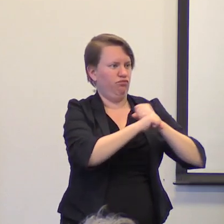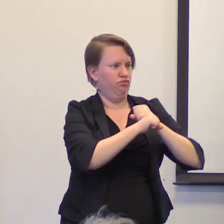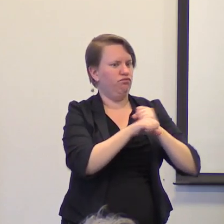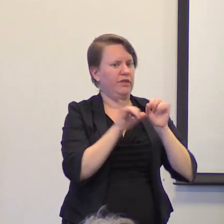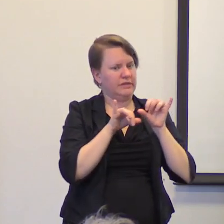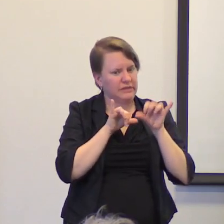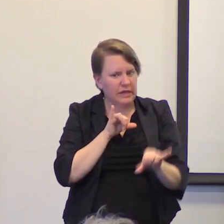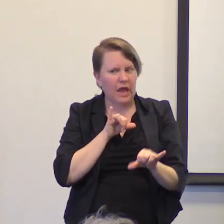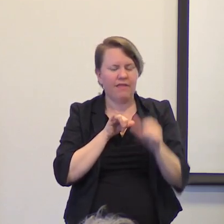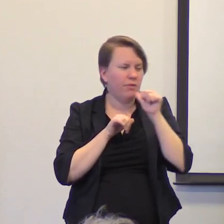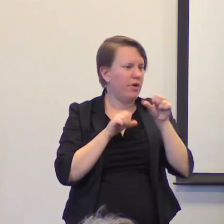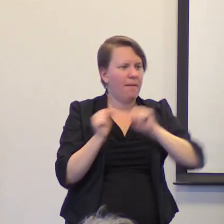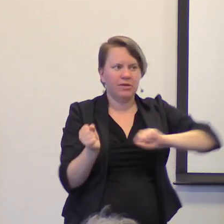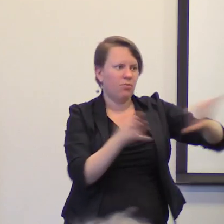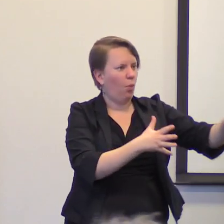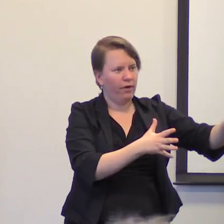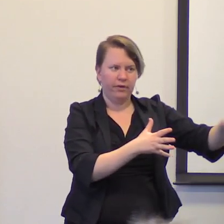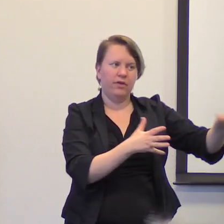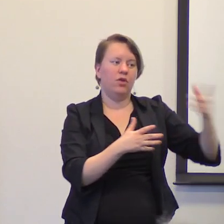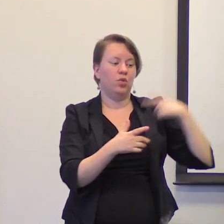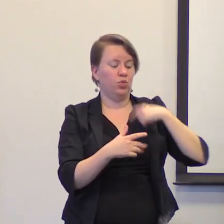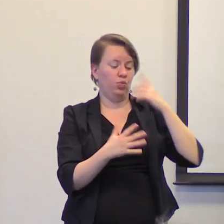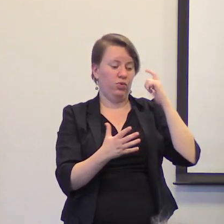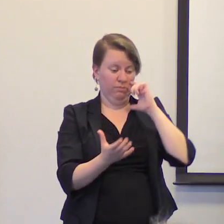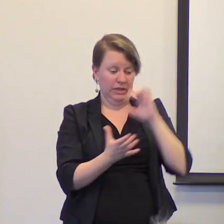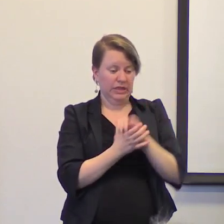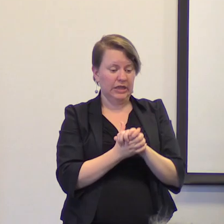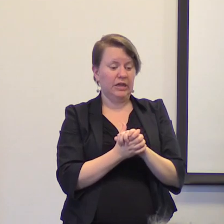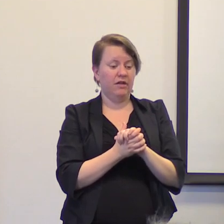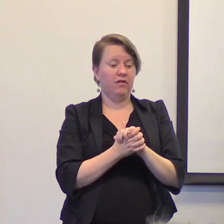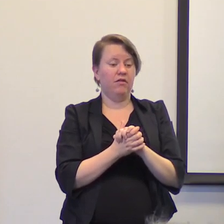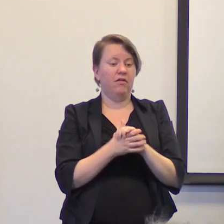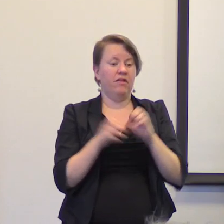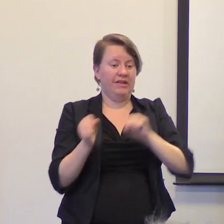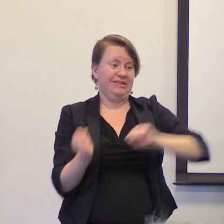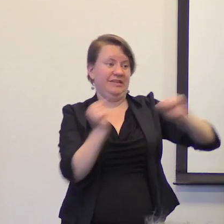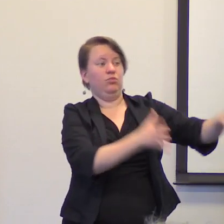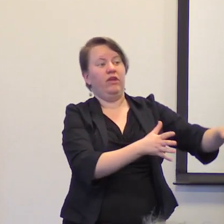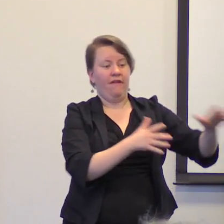be able to stay, that they wouldn't be deported because we believe that deportation prosecutorial